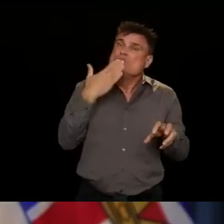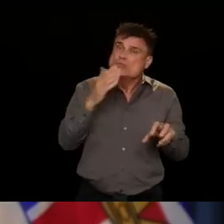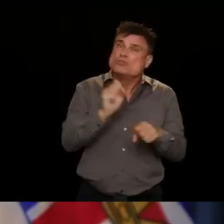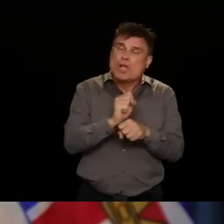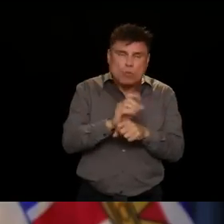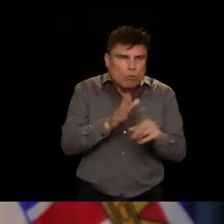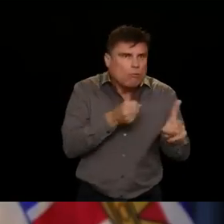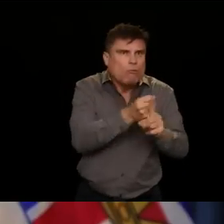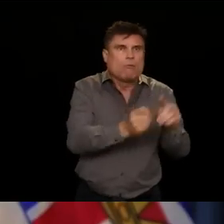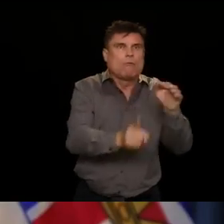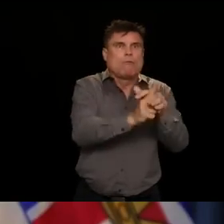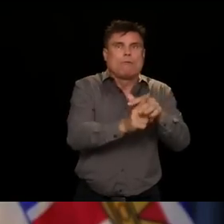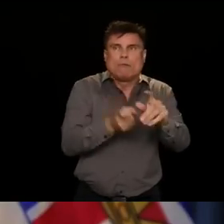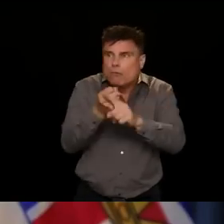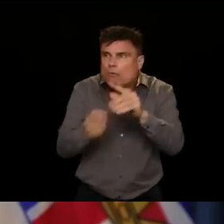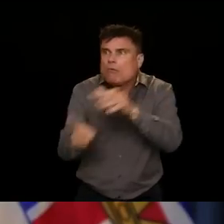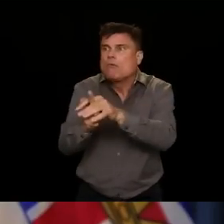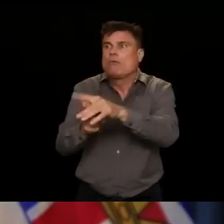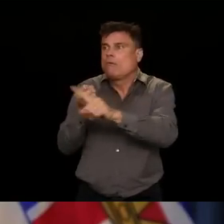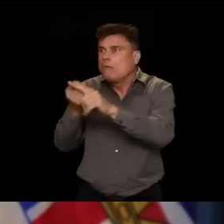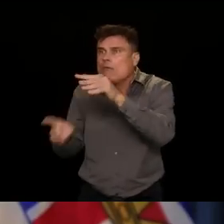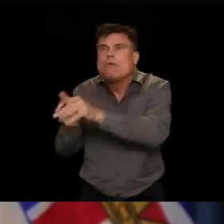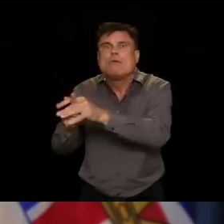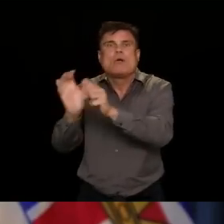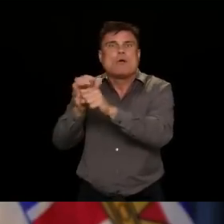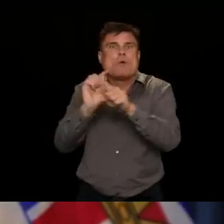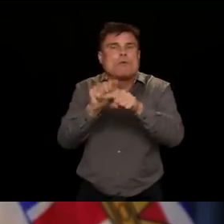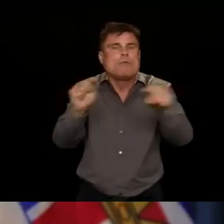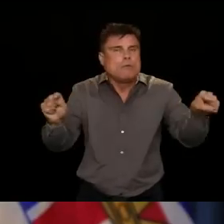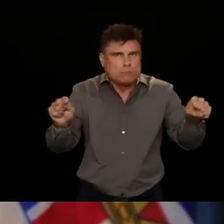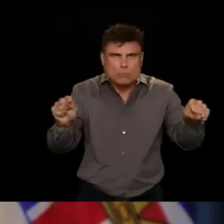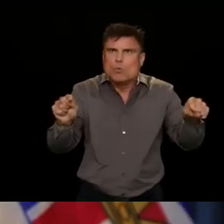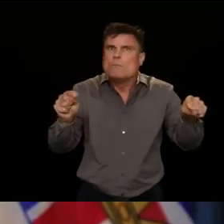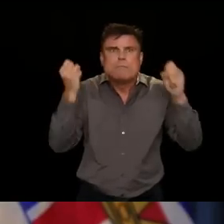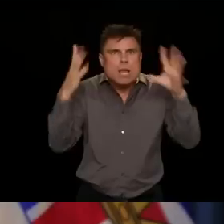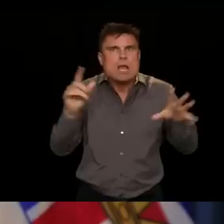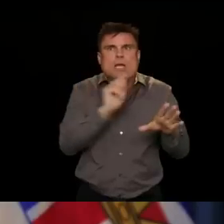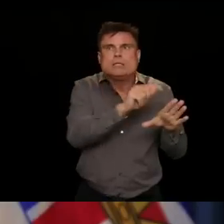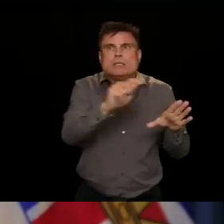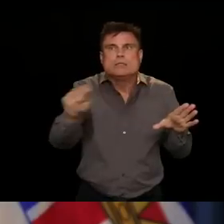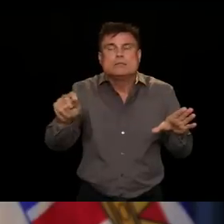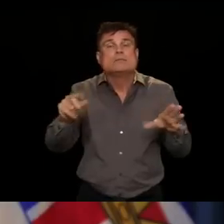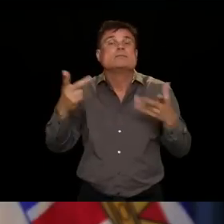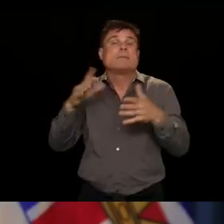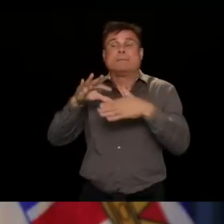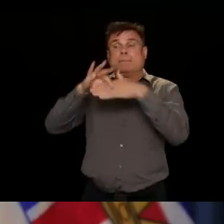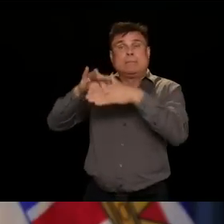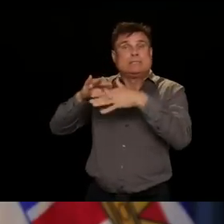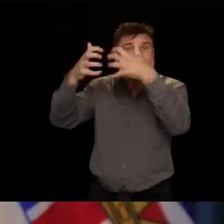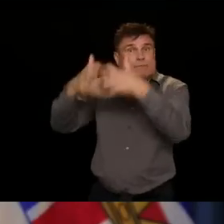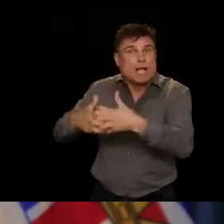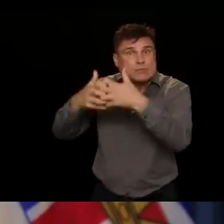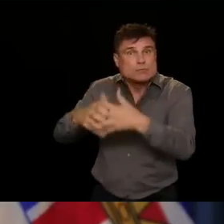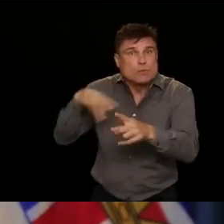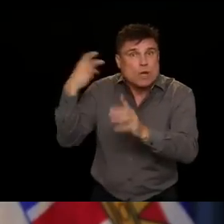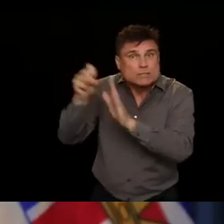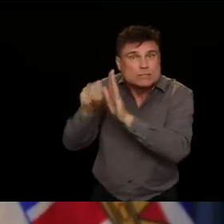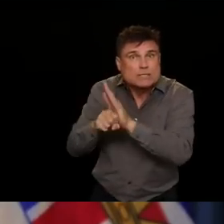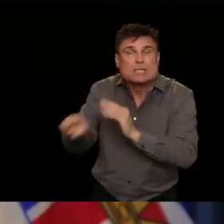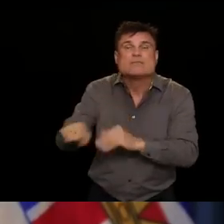I know they have been doing great work there in terms of the public health work and they are able to locate, they have a couple of quite large